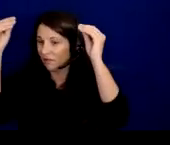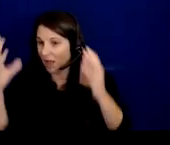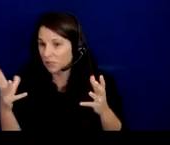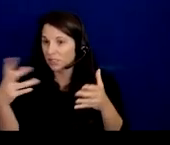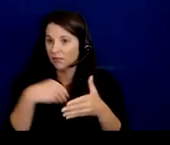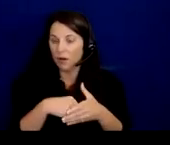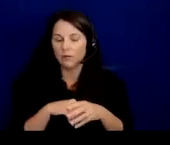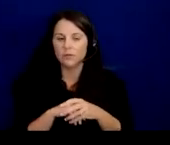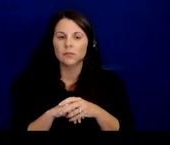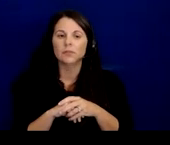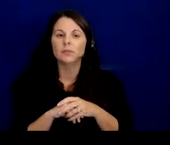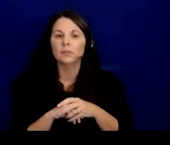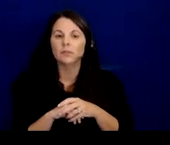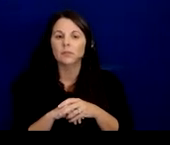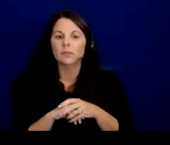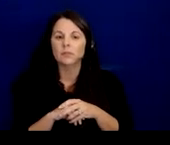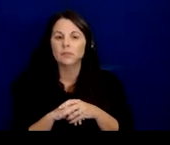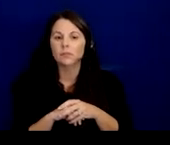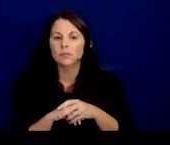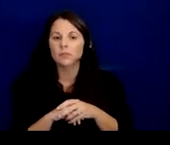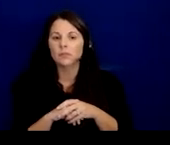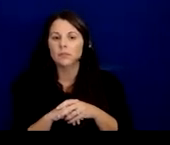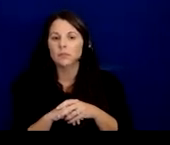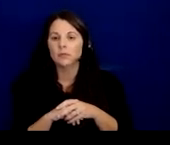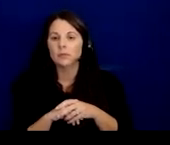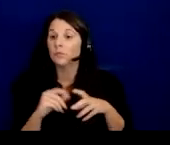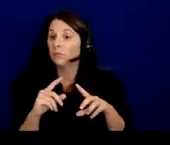that faculty, the work that students, the work that community members